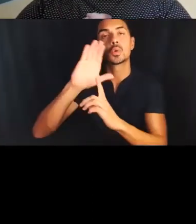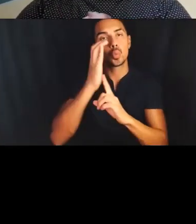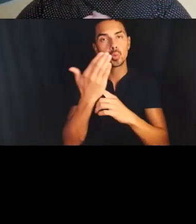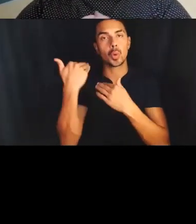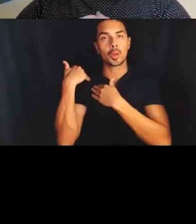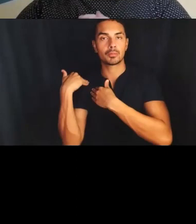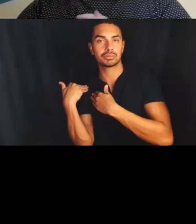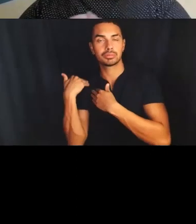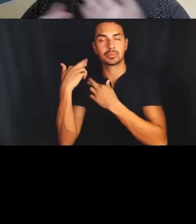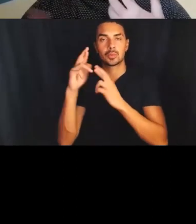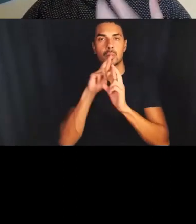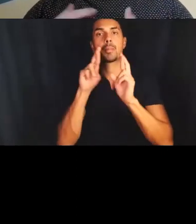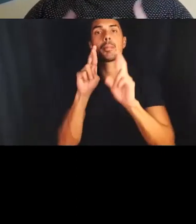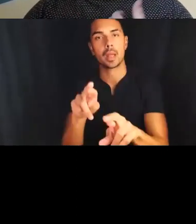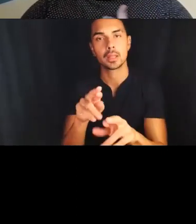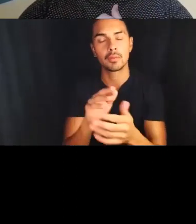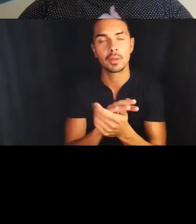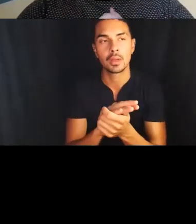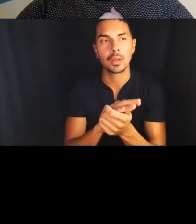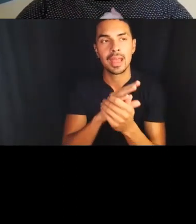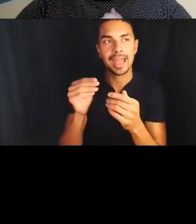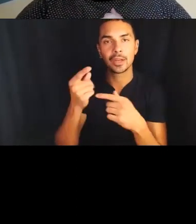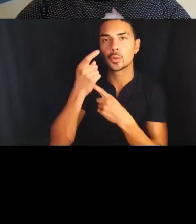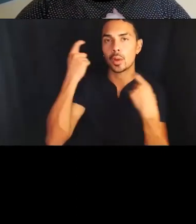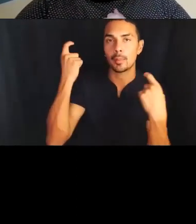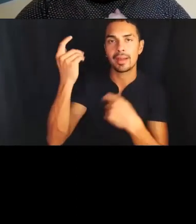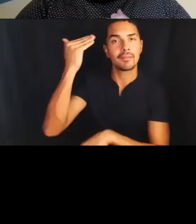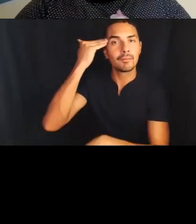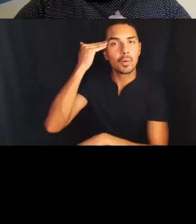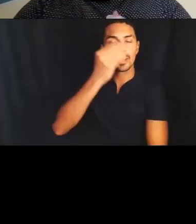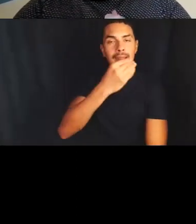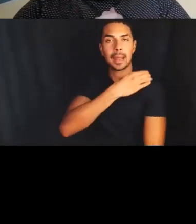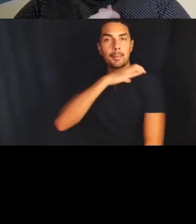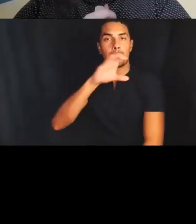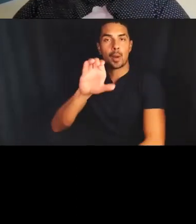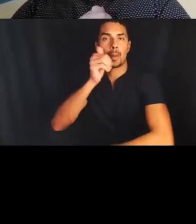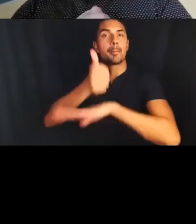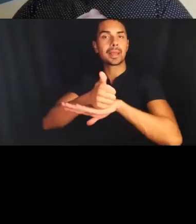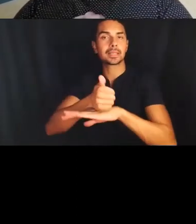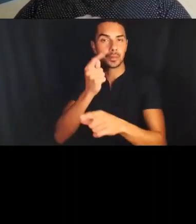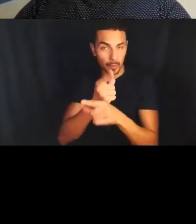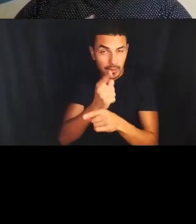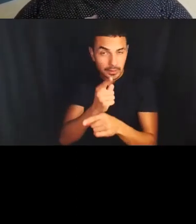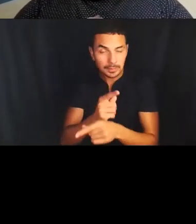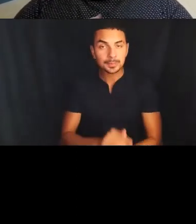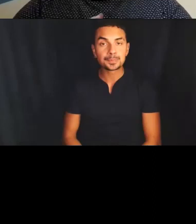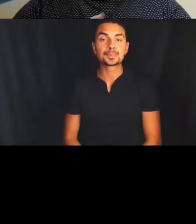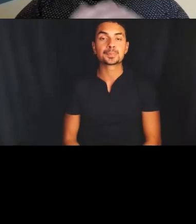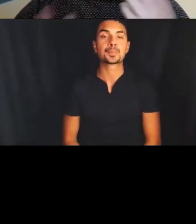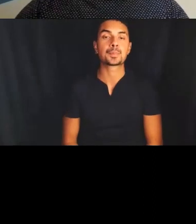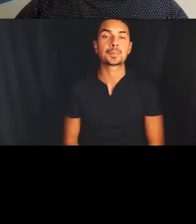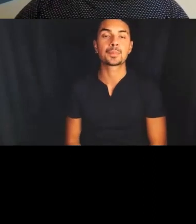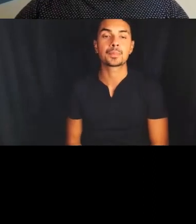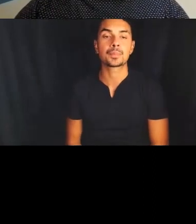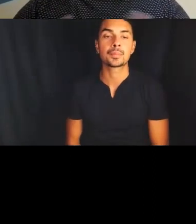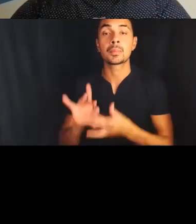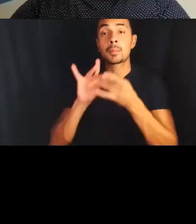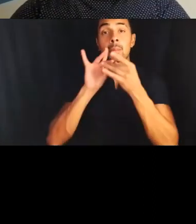and continue to be trauma informed and empowerment based. In terms of empowerment, we really value choice.